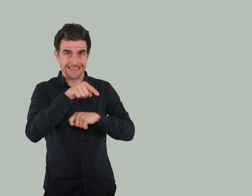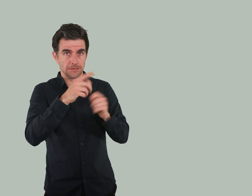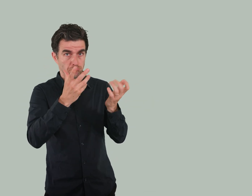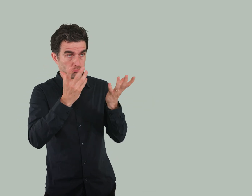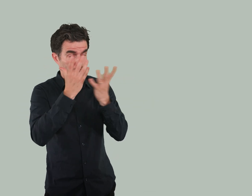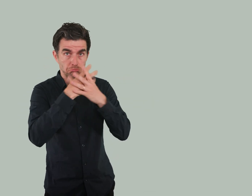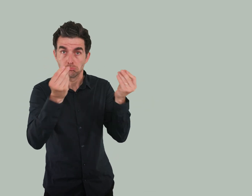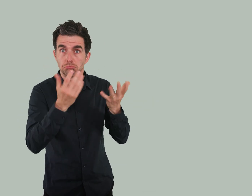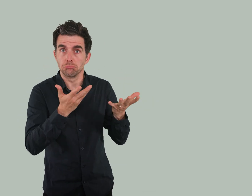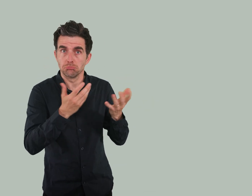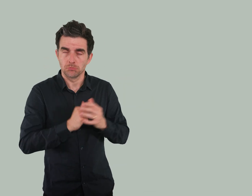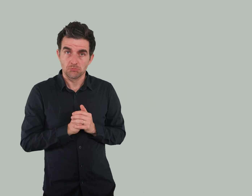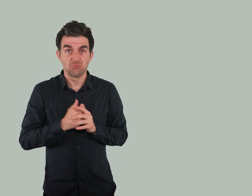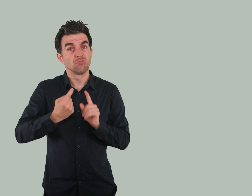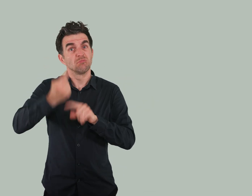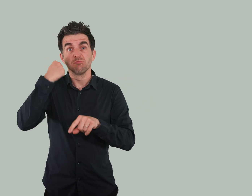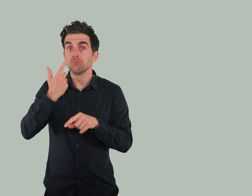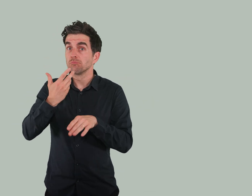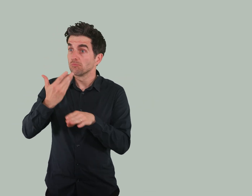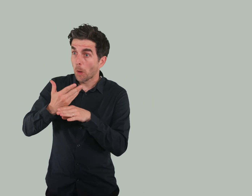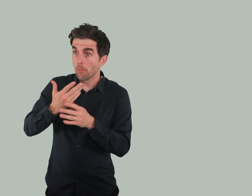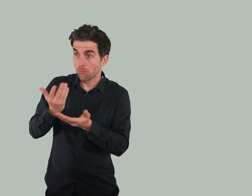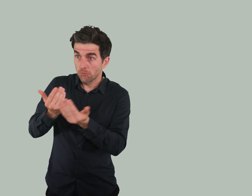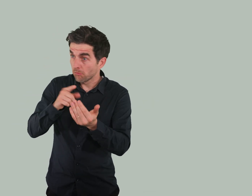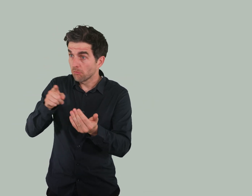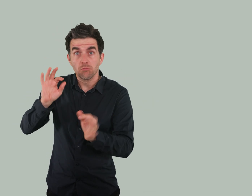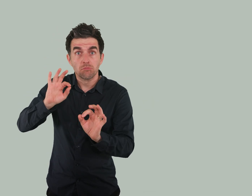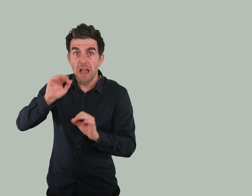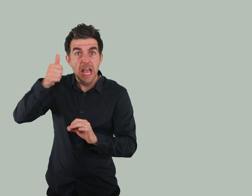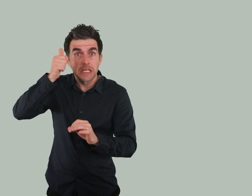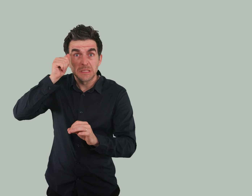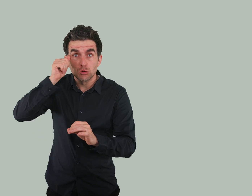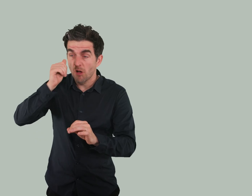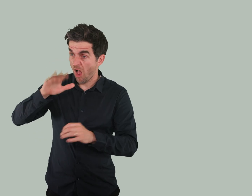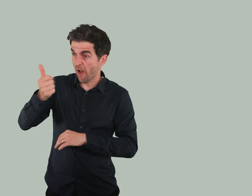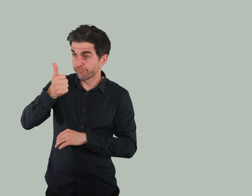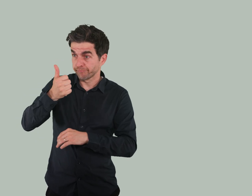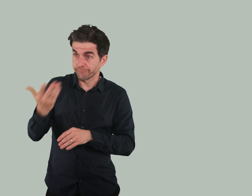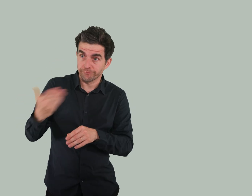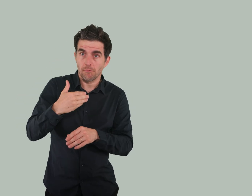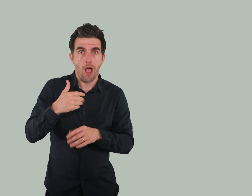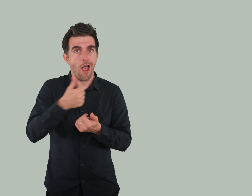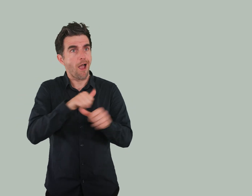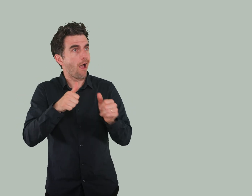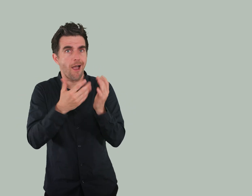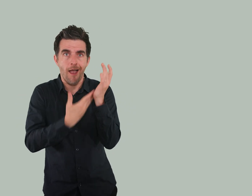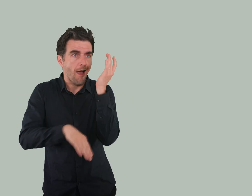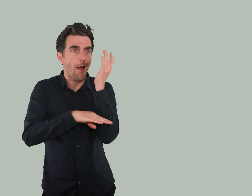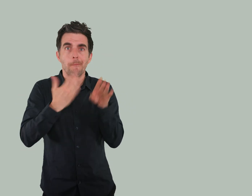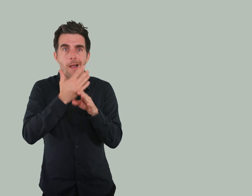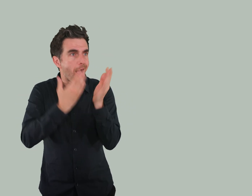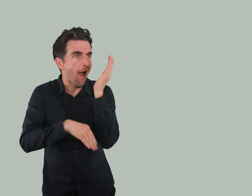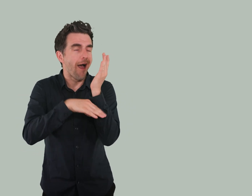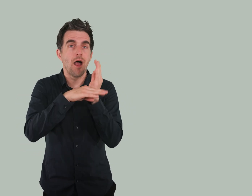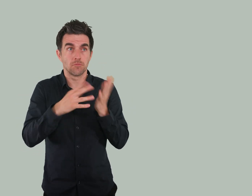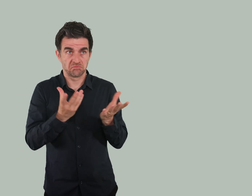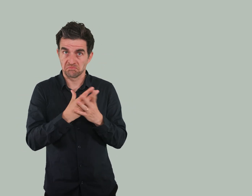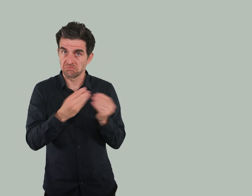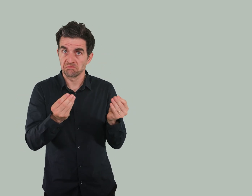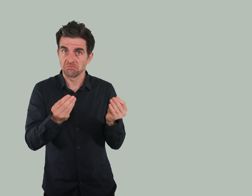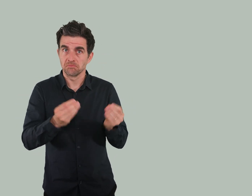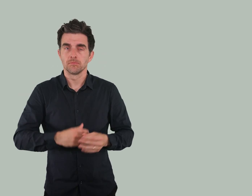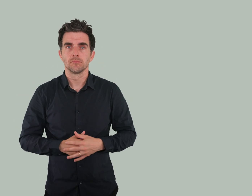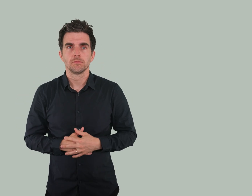the roles that once tolerated inexperience and provided a first foothold.